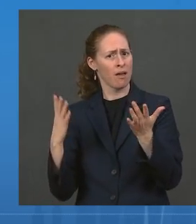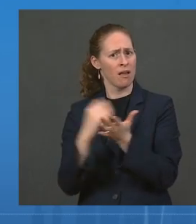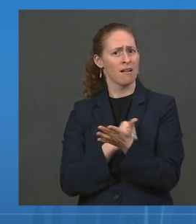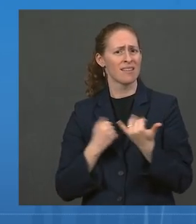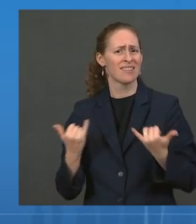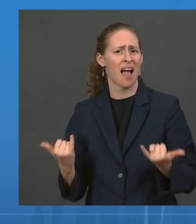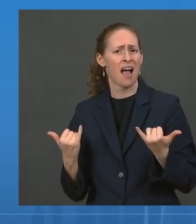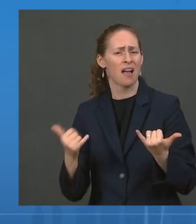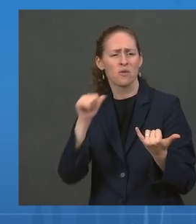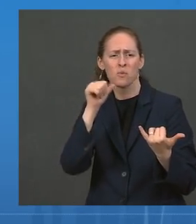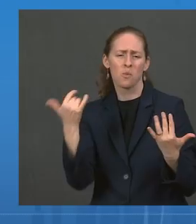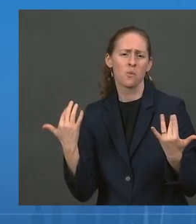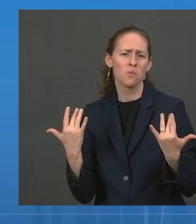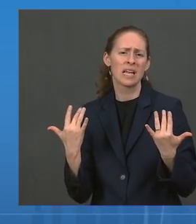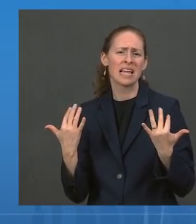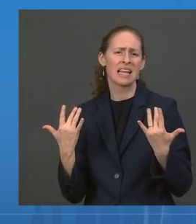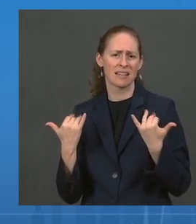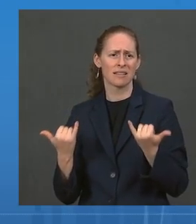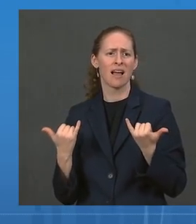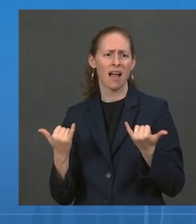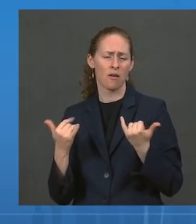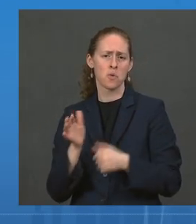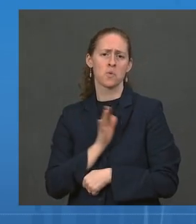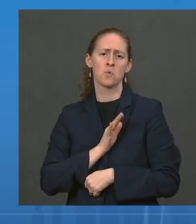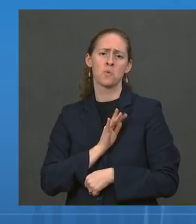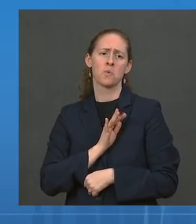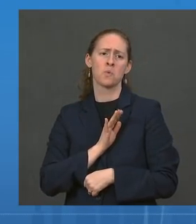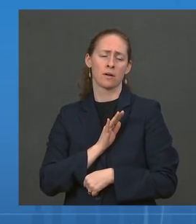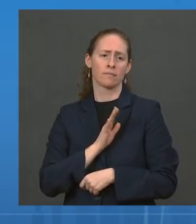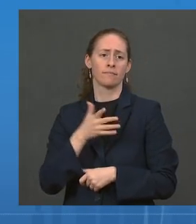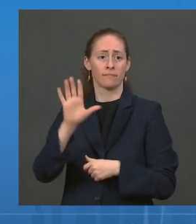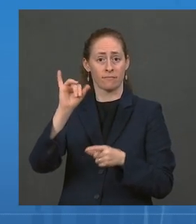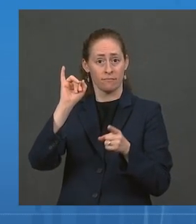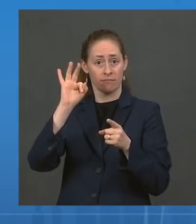And importantly, if you were already vaccinated six months